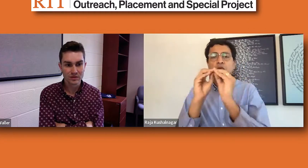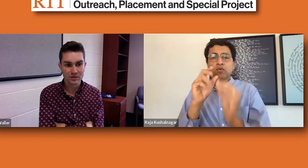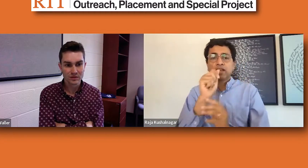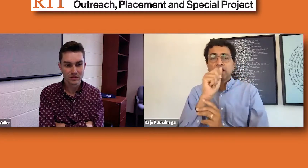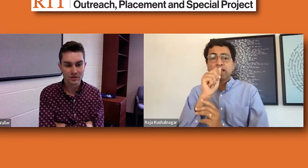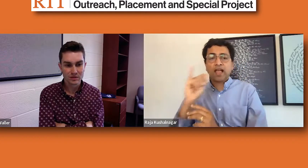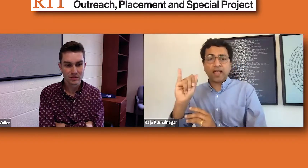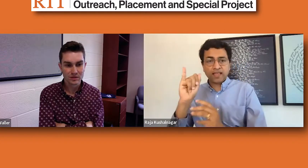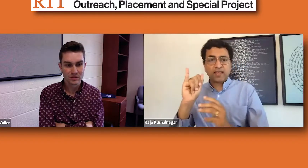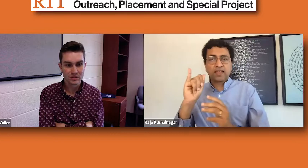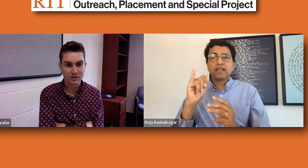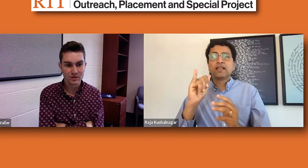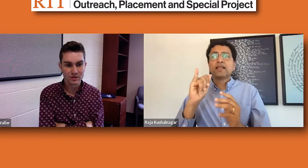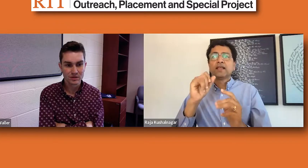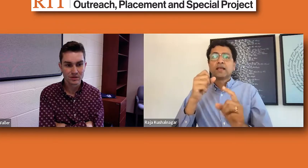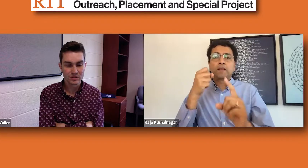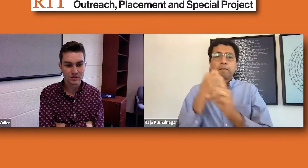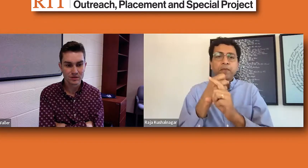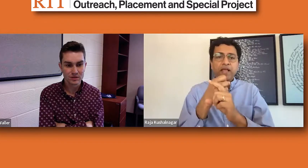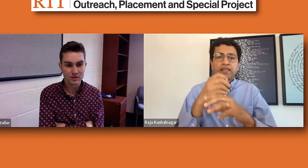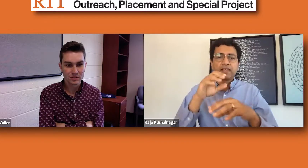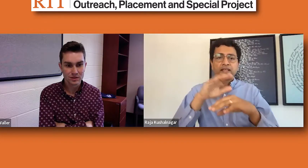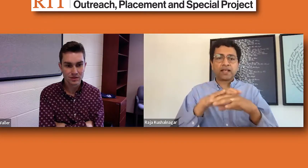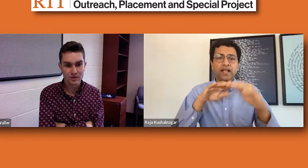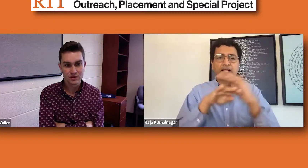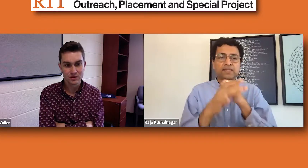and I have noticed more artificial intelligence